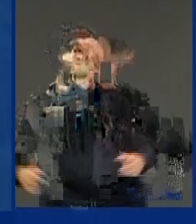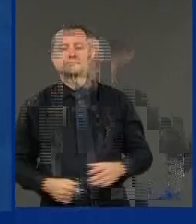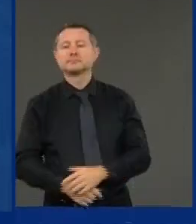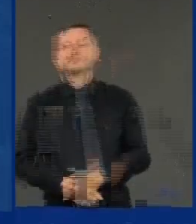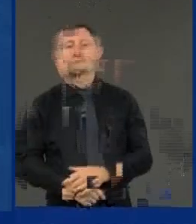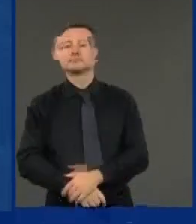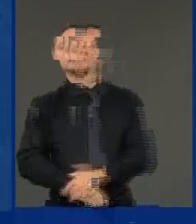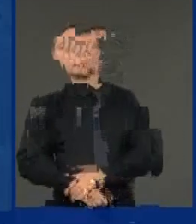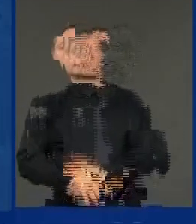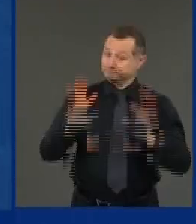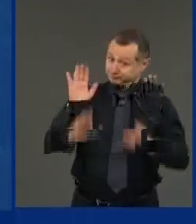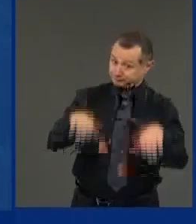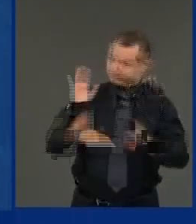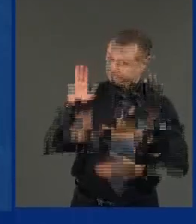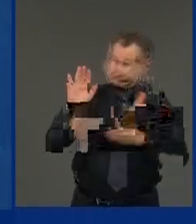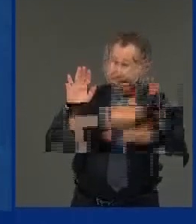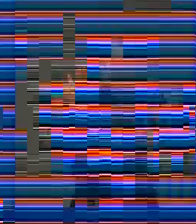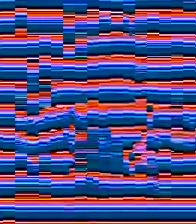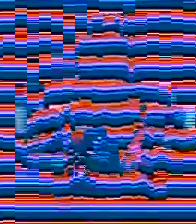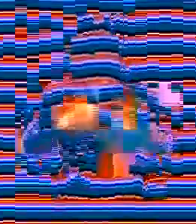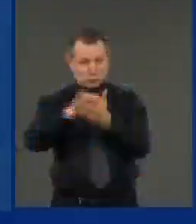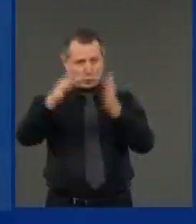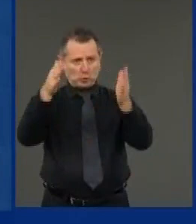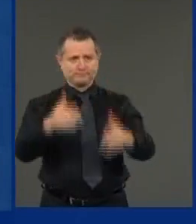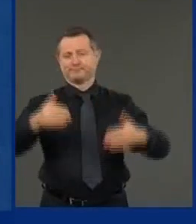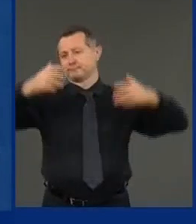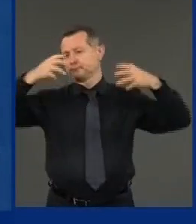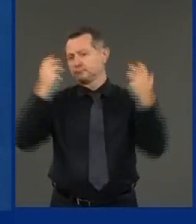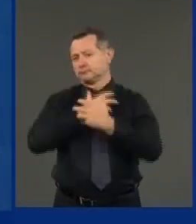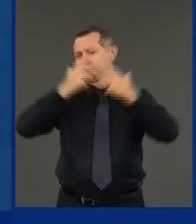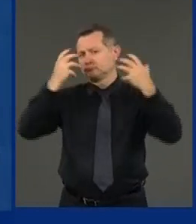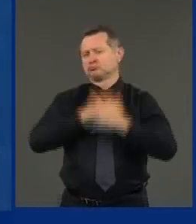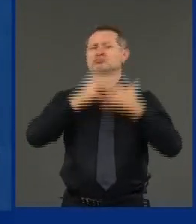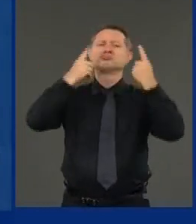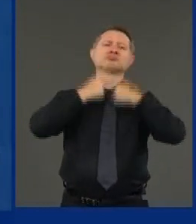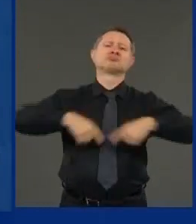NOW AND AS SOON AS WE KNOW